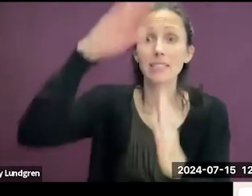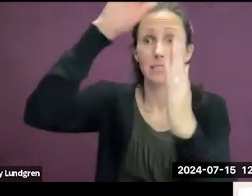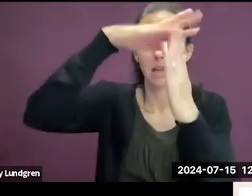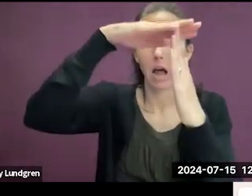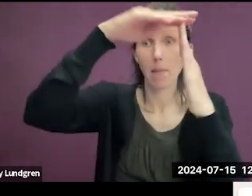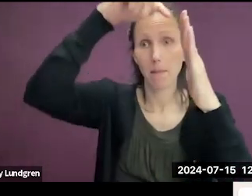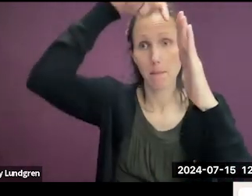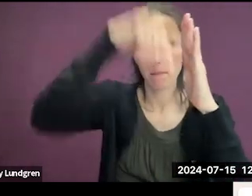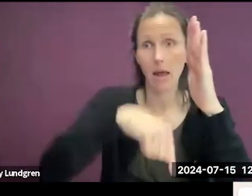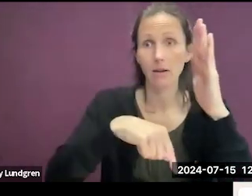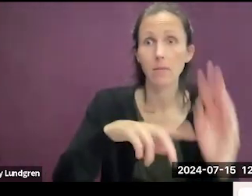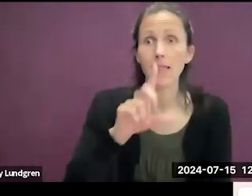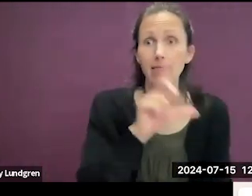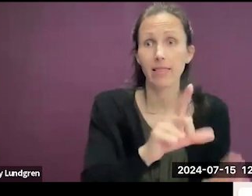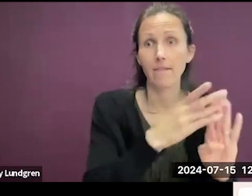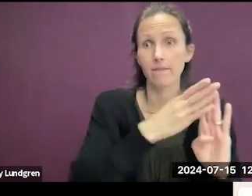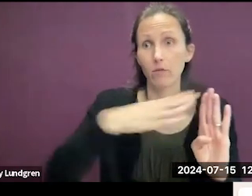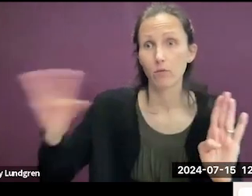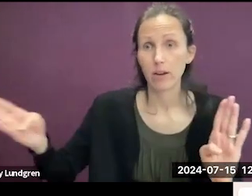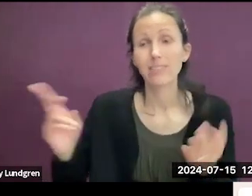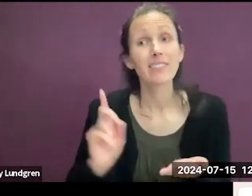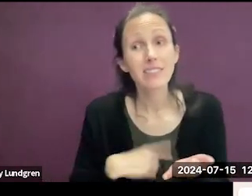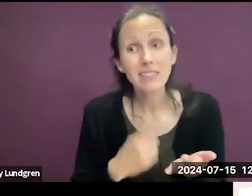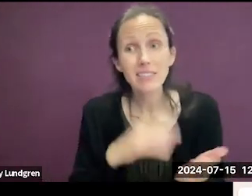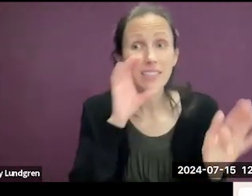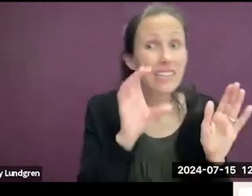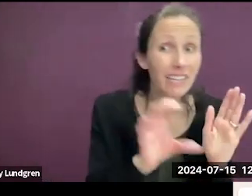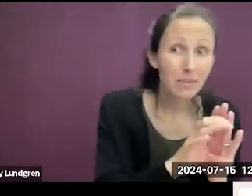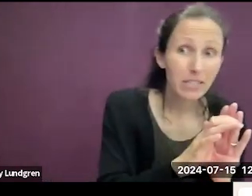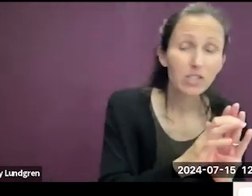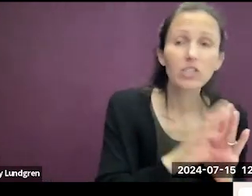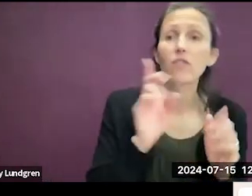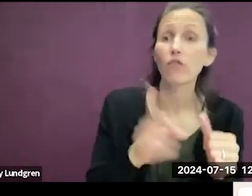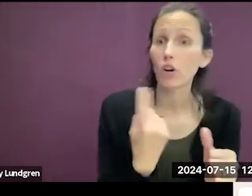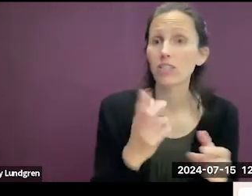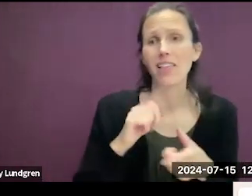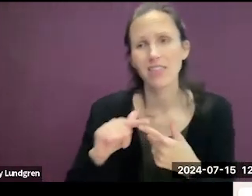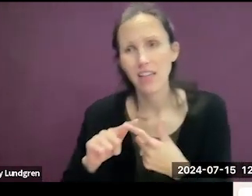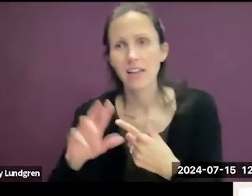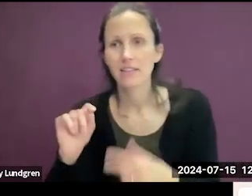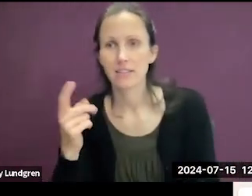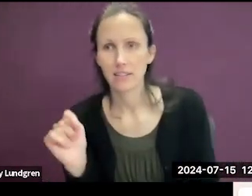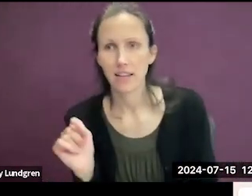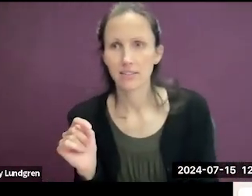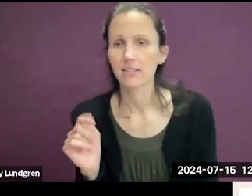Other times it might be an image first followed by any text. So it's kind of whatever makes sense